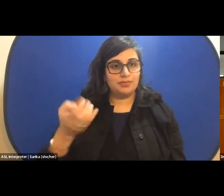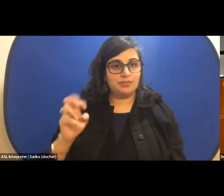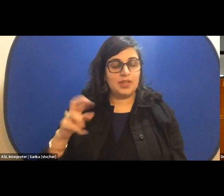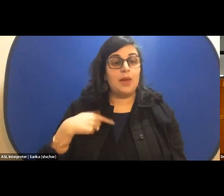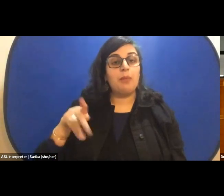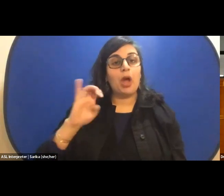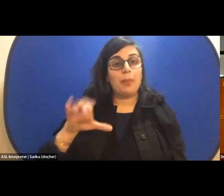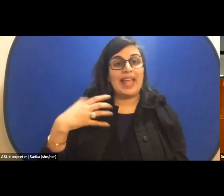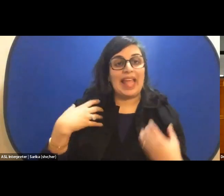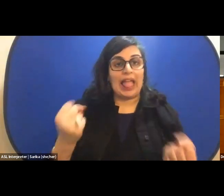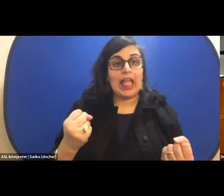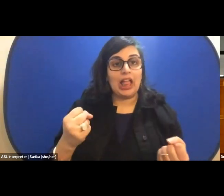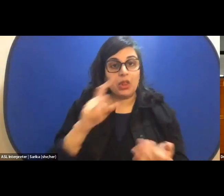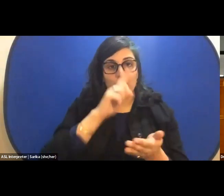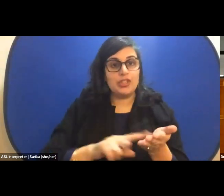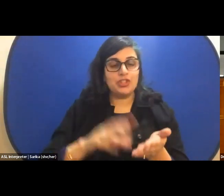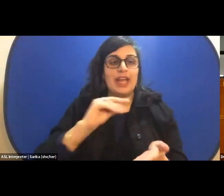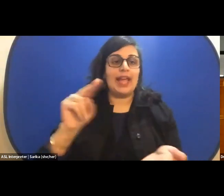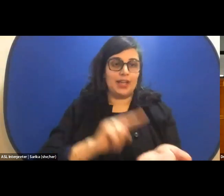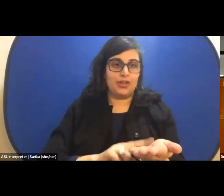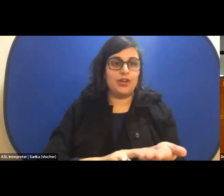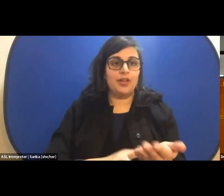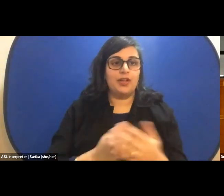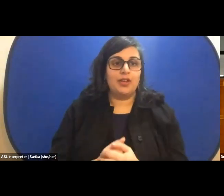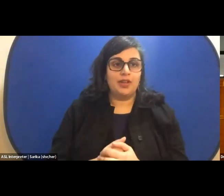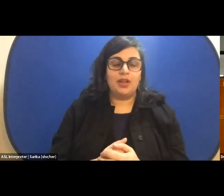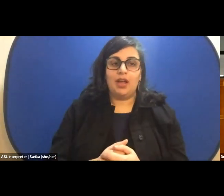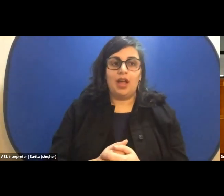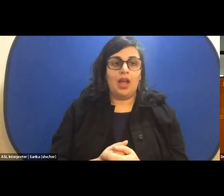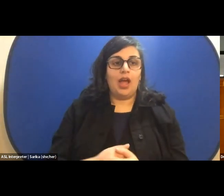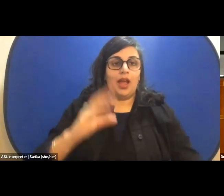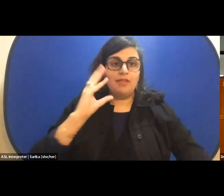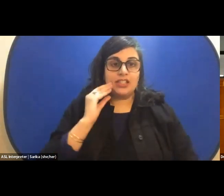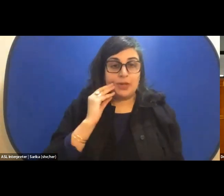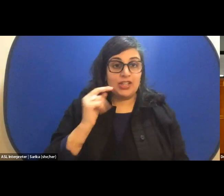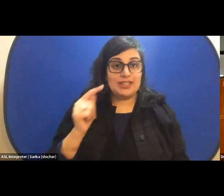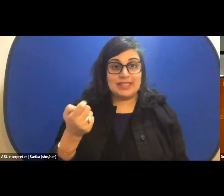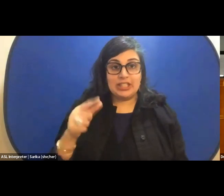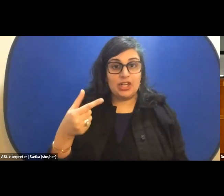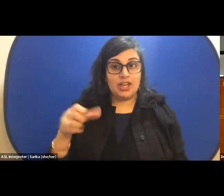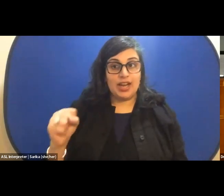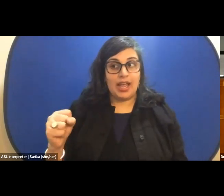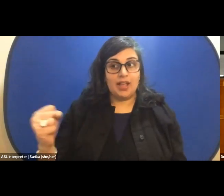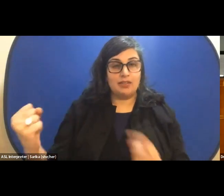Torgrimson-Ojerio. >> Thank you. My pronouns are she/her. I'm a public health researcher and a